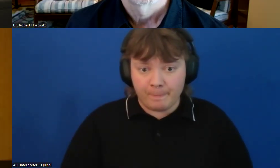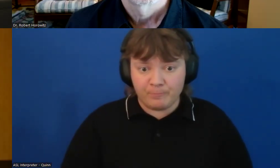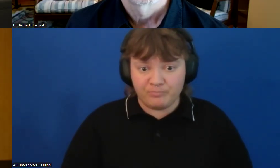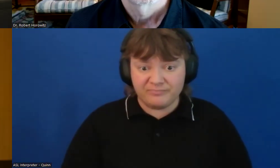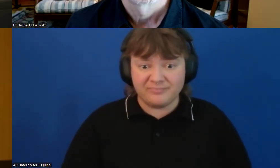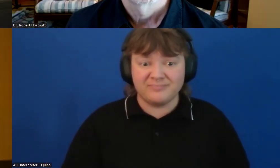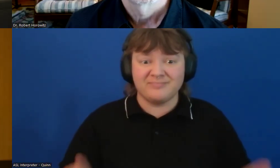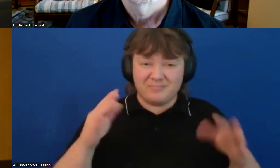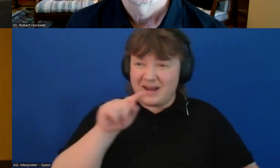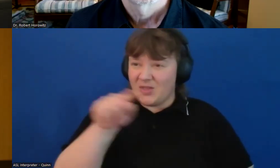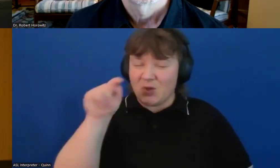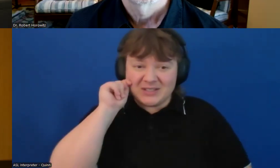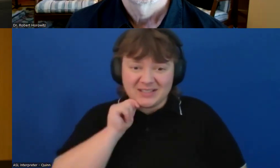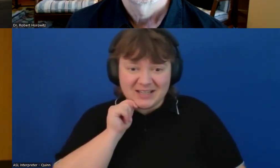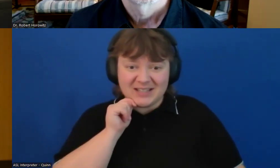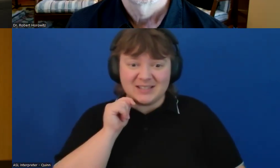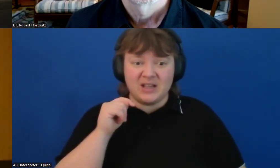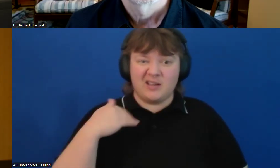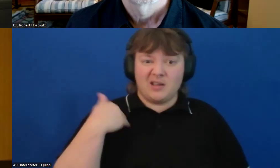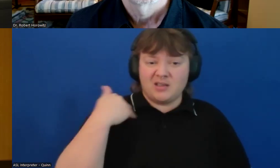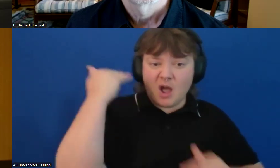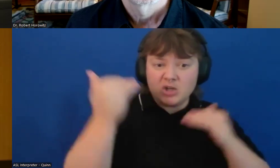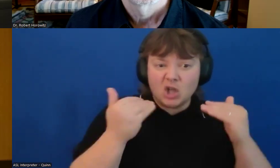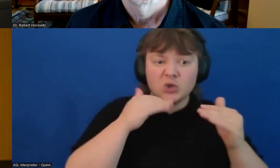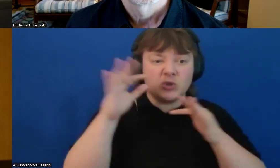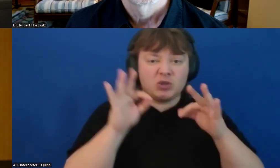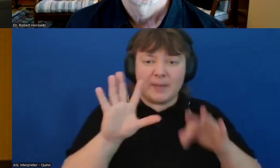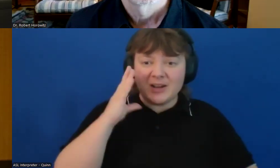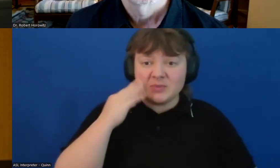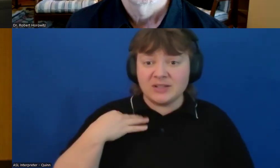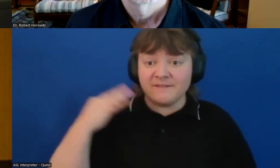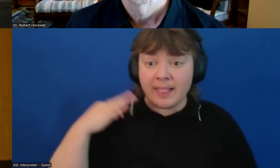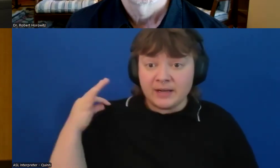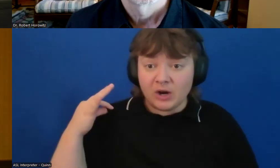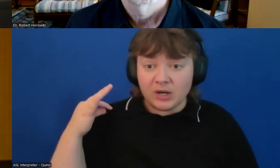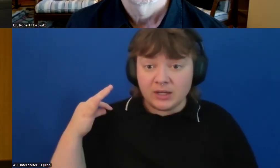teens now young adults or middle-aged adults will describe their experience as voluntary?